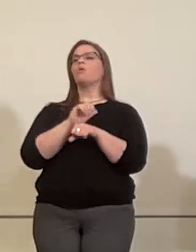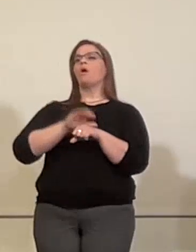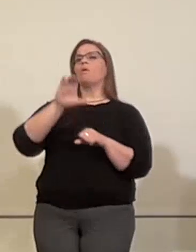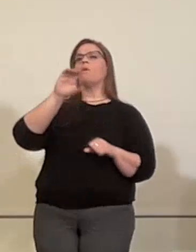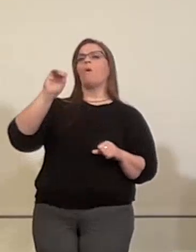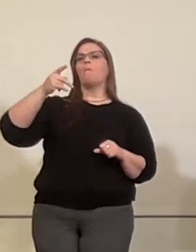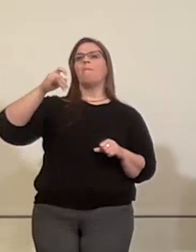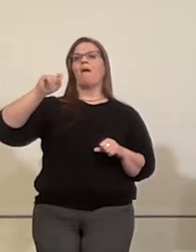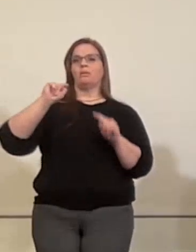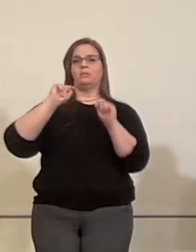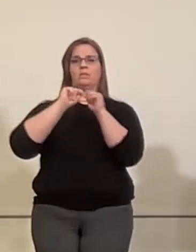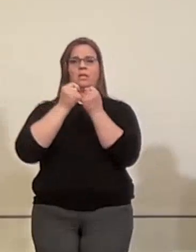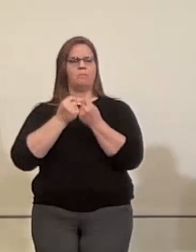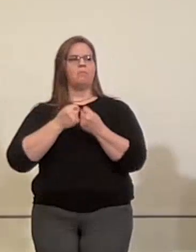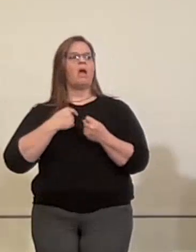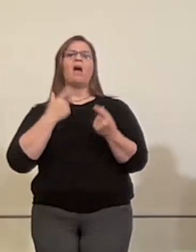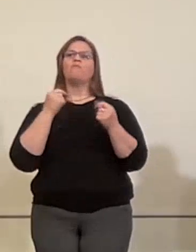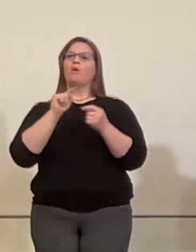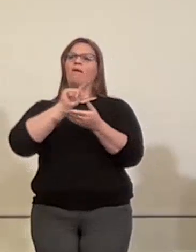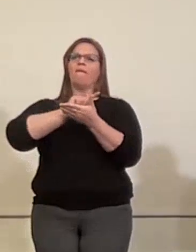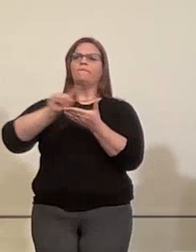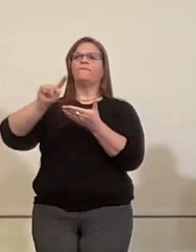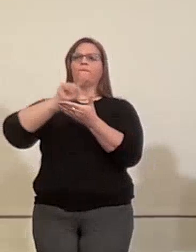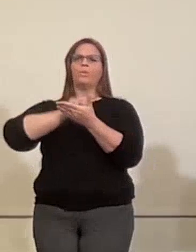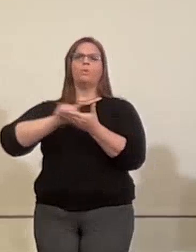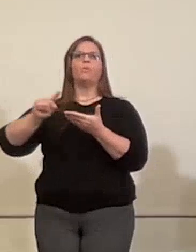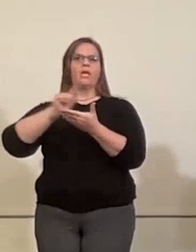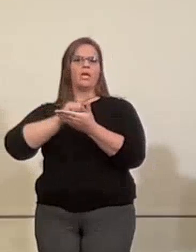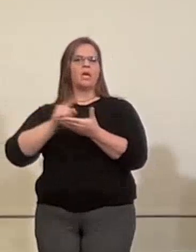have tried to every week share a story with the product makers